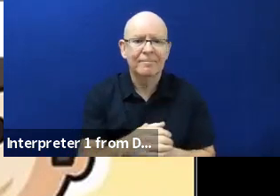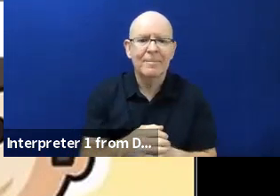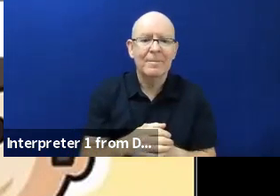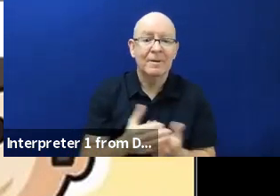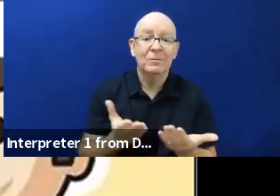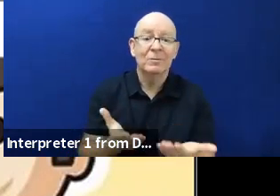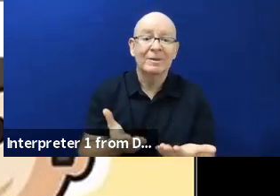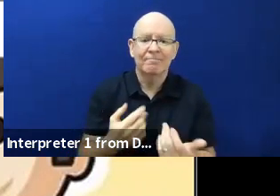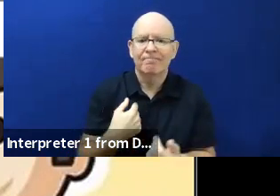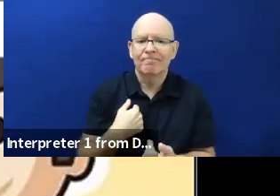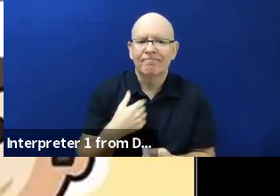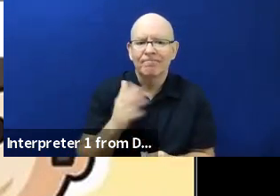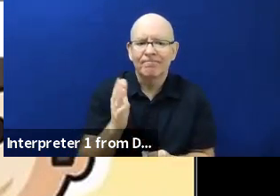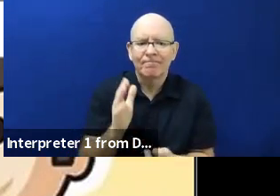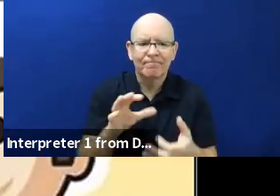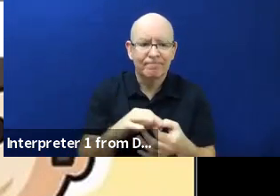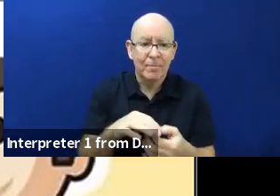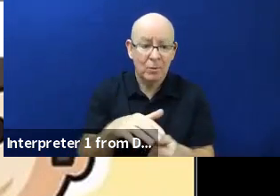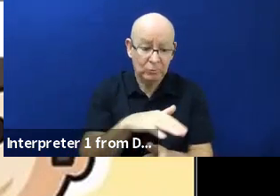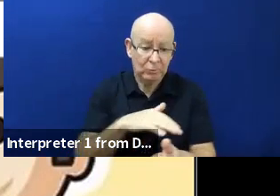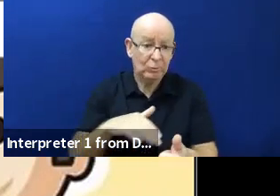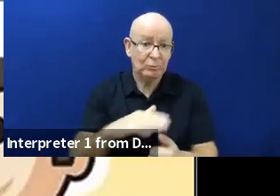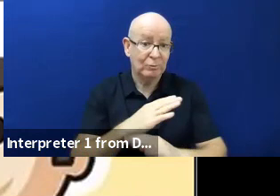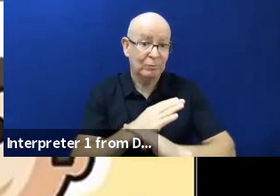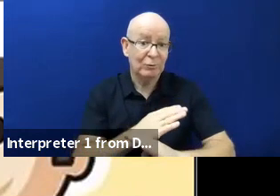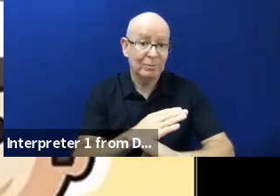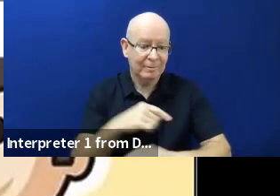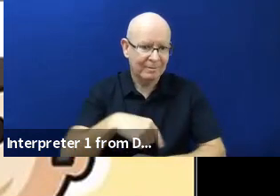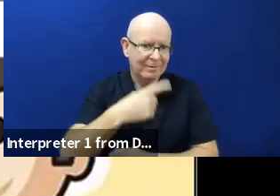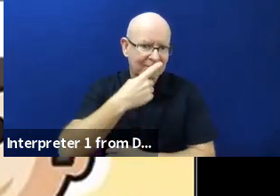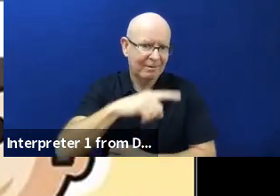we ensure the standard of living of persons with disabilities in Thailand